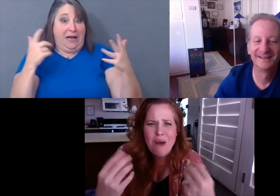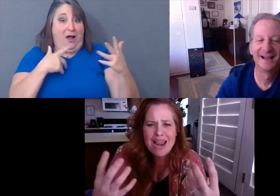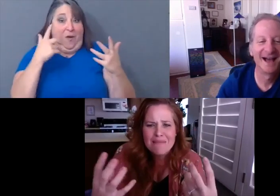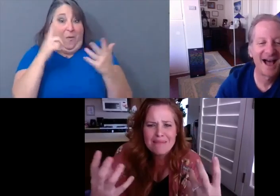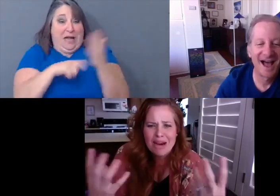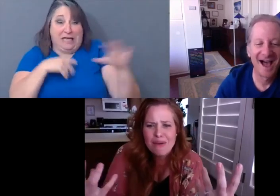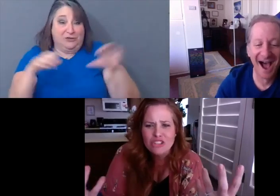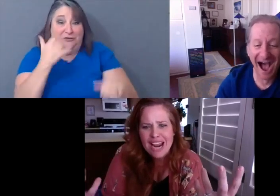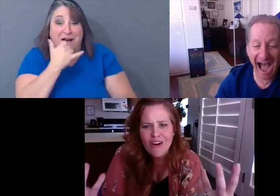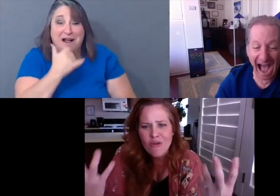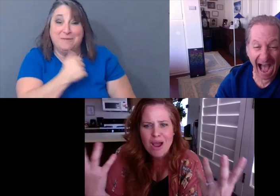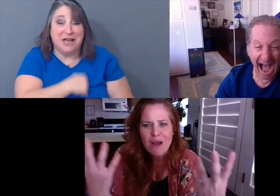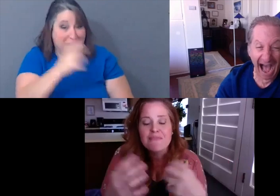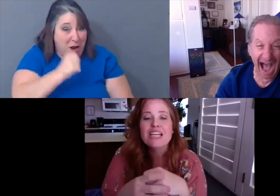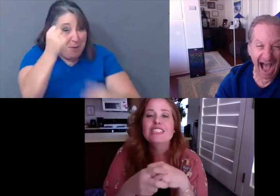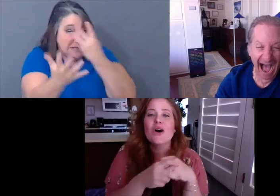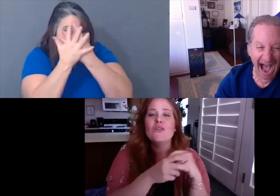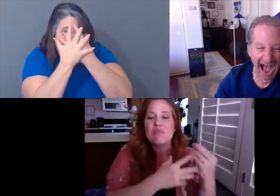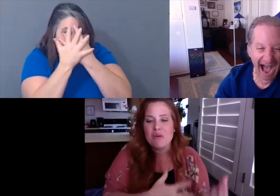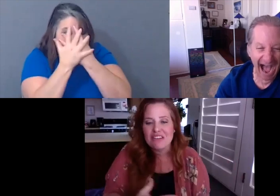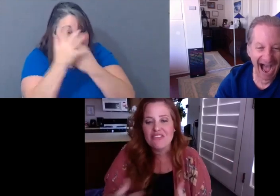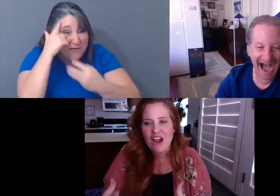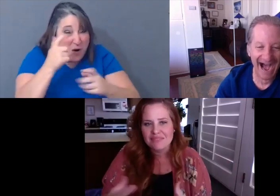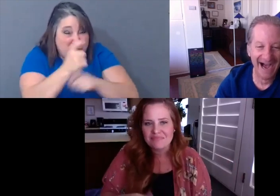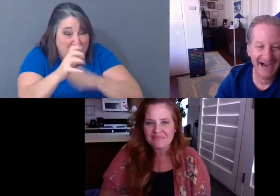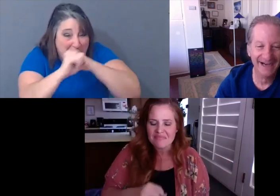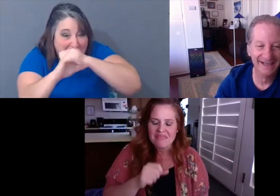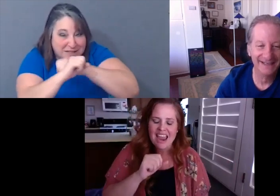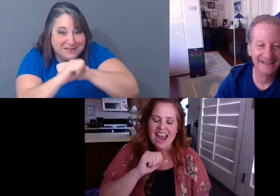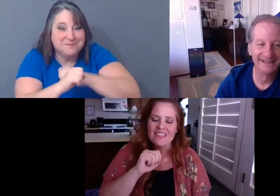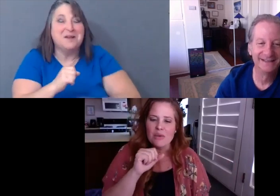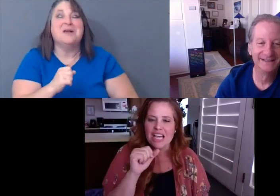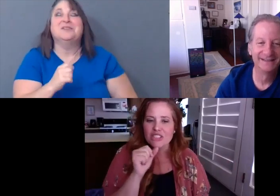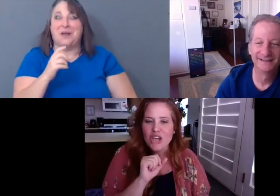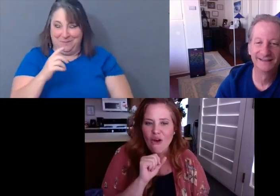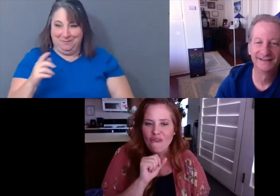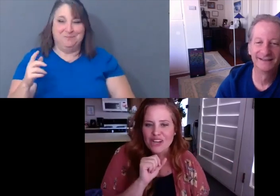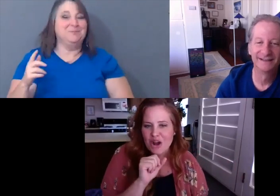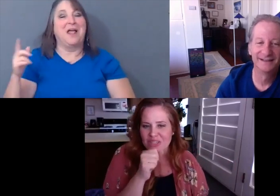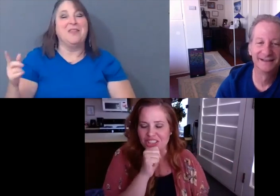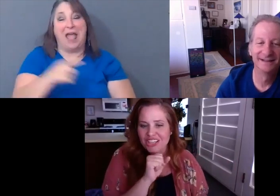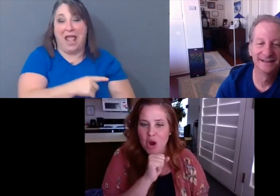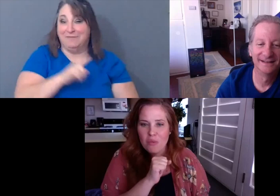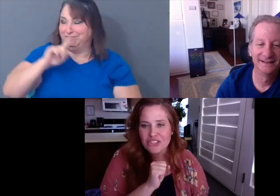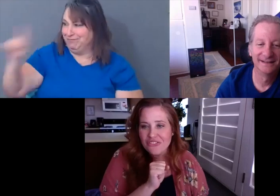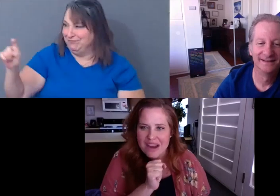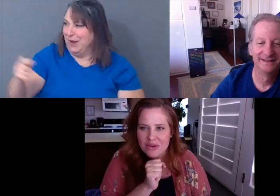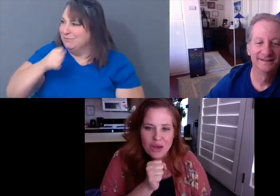Why am I, am I going to jail? So they put me in front, and they were like, so, you know, what's your favorite ride